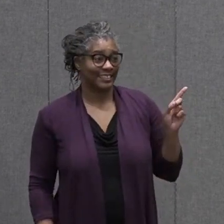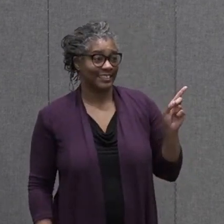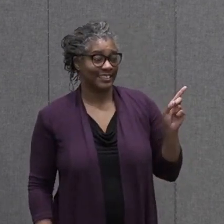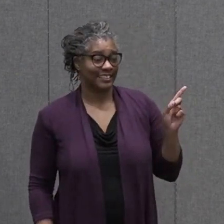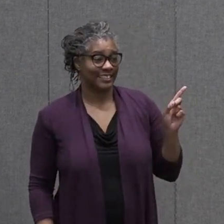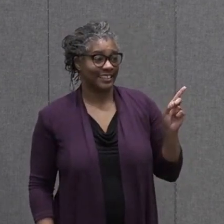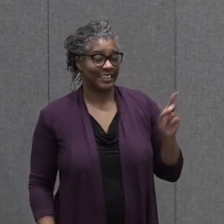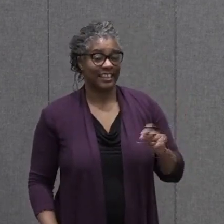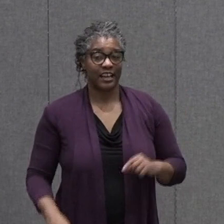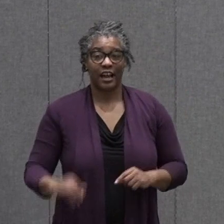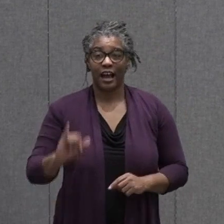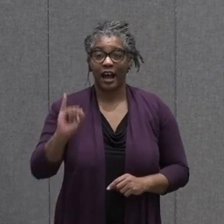i,